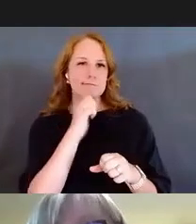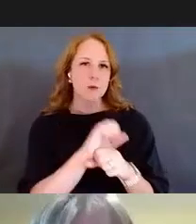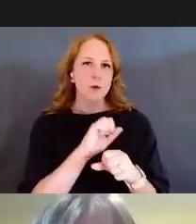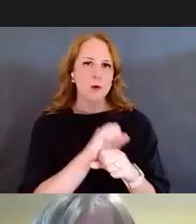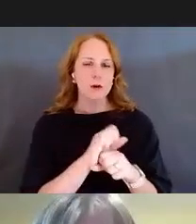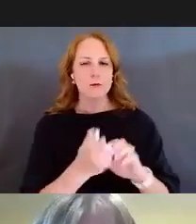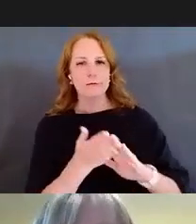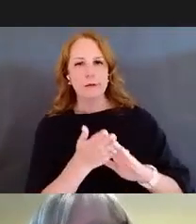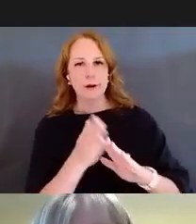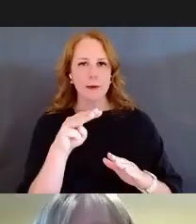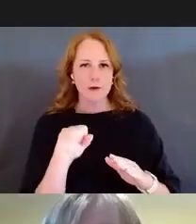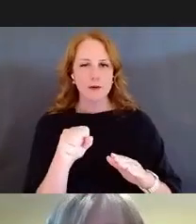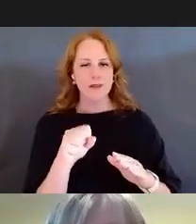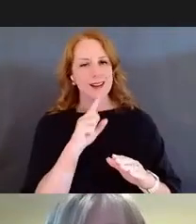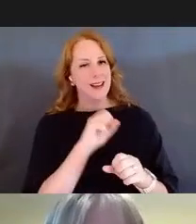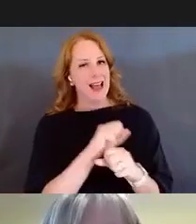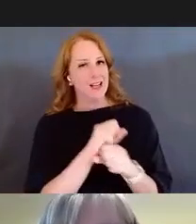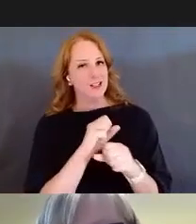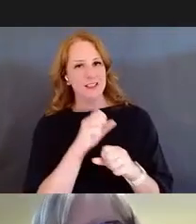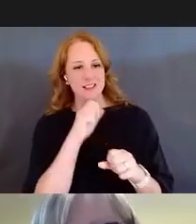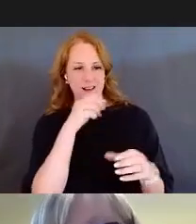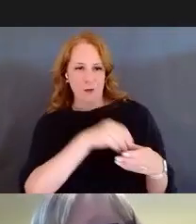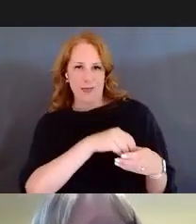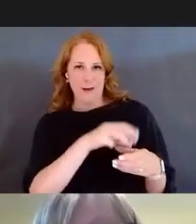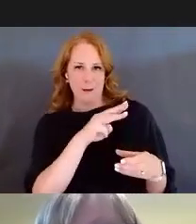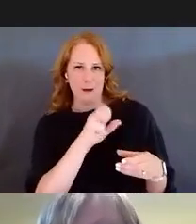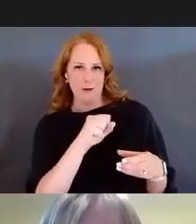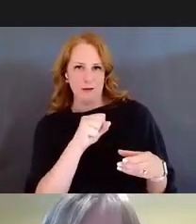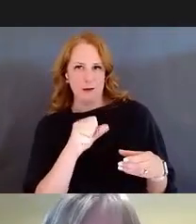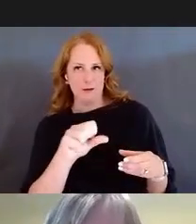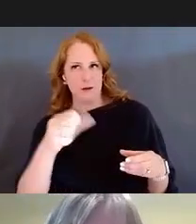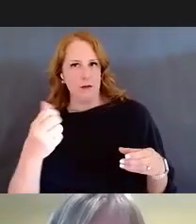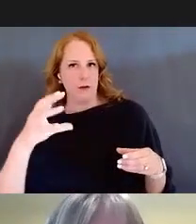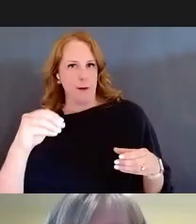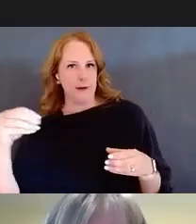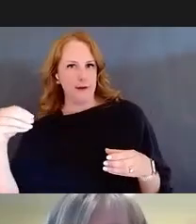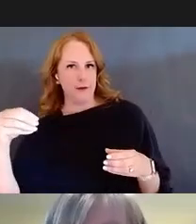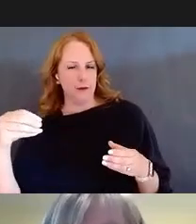smoothly is actually outsourced to supplier companies, companies who are experts at what they